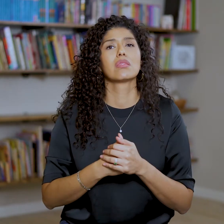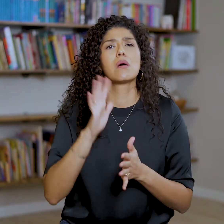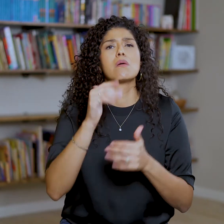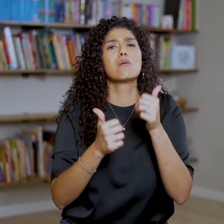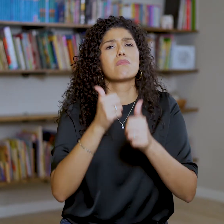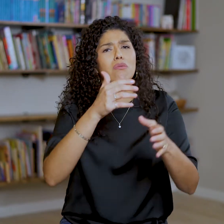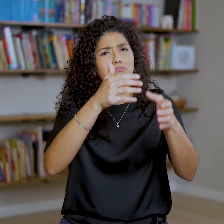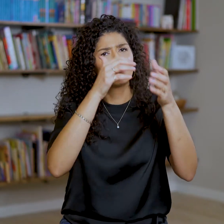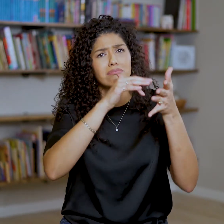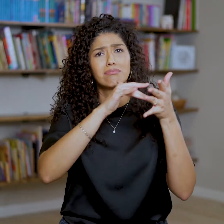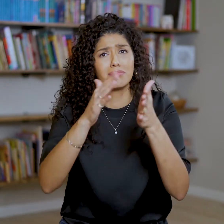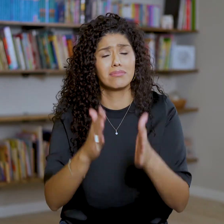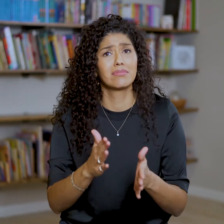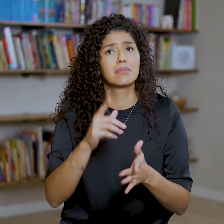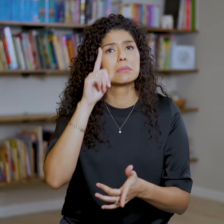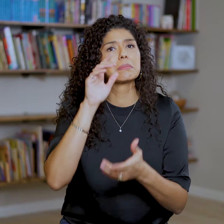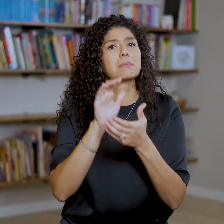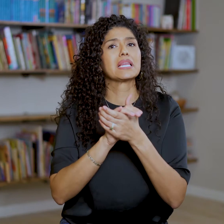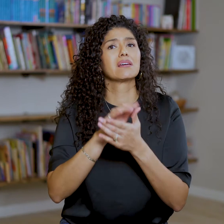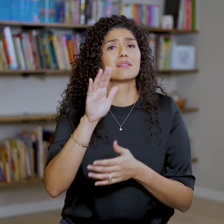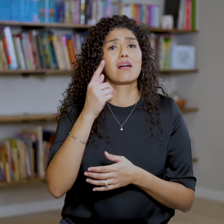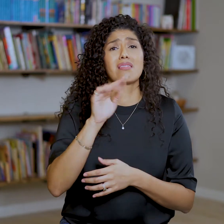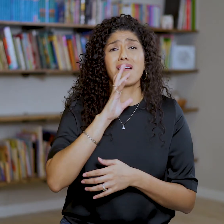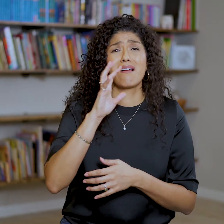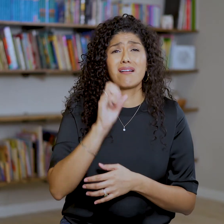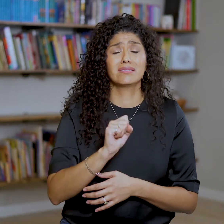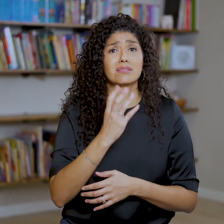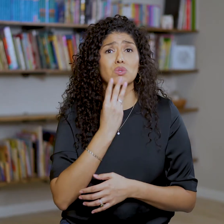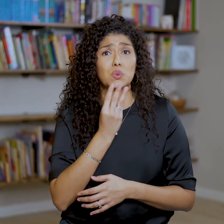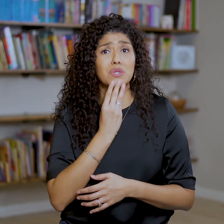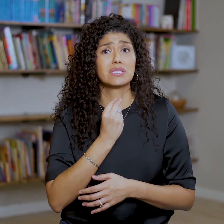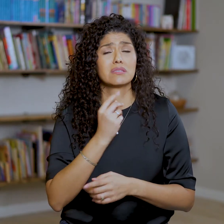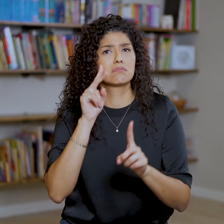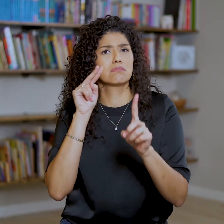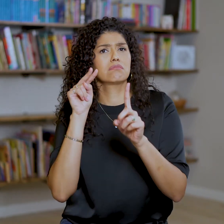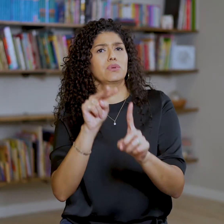Most scholars believe the ancient Jews regarded it